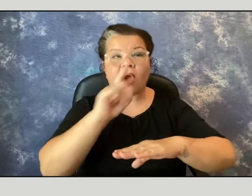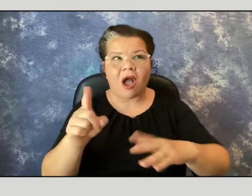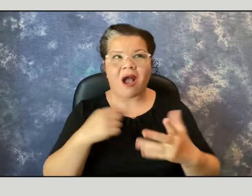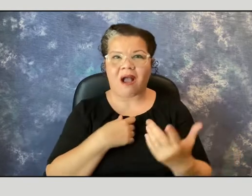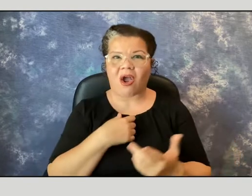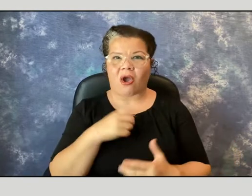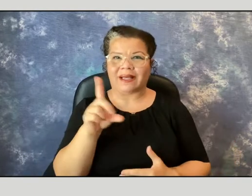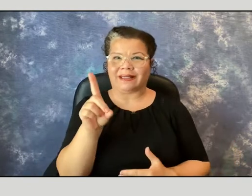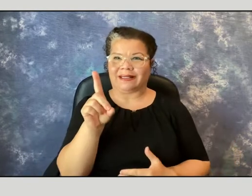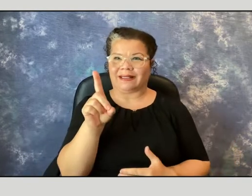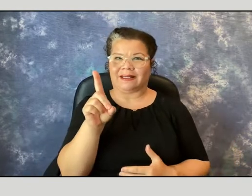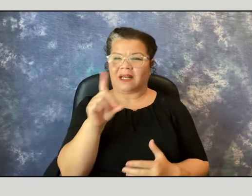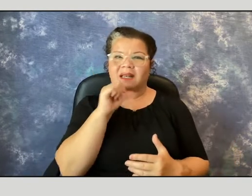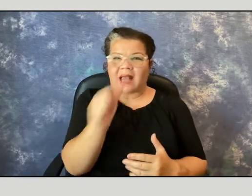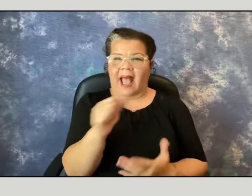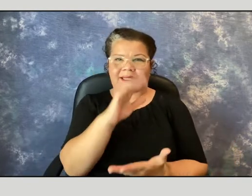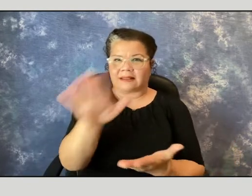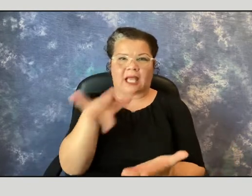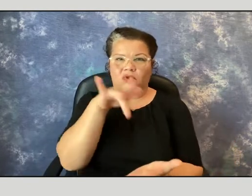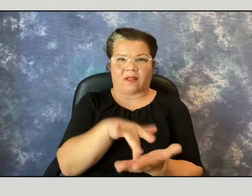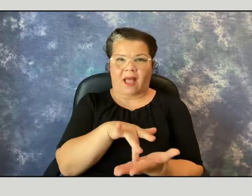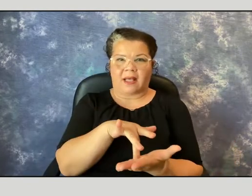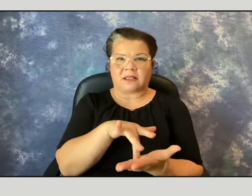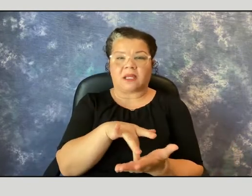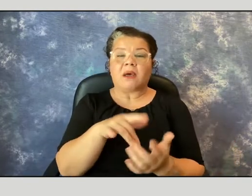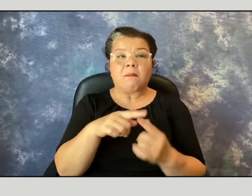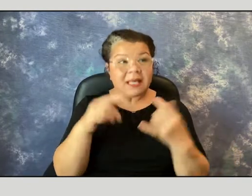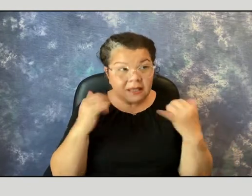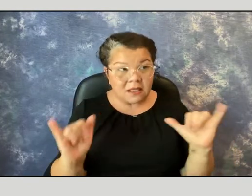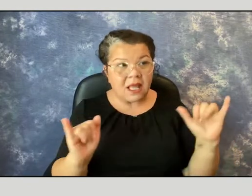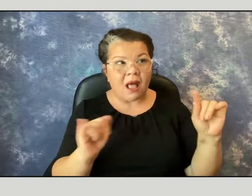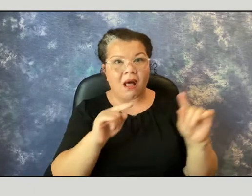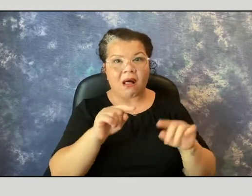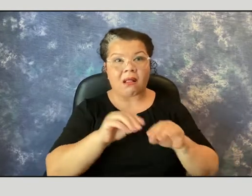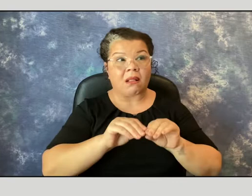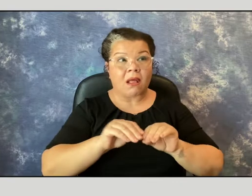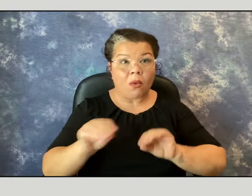that is tethered to a motherland in many ways, but not completely bound to that motherland.